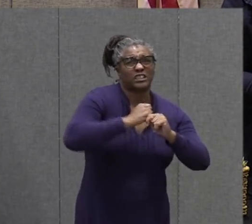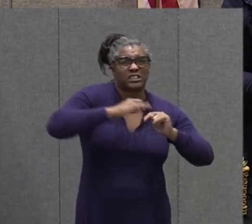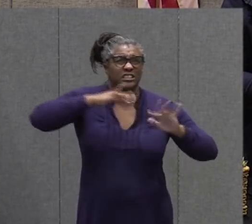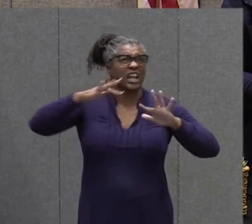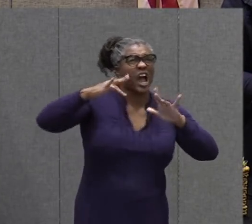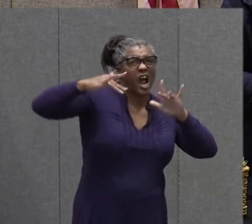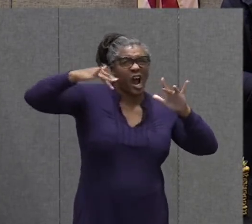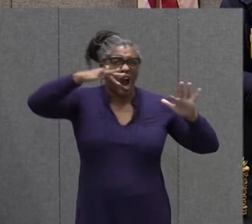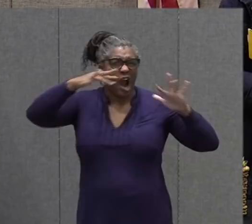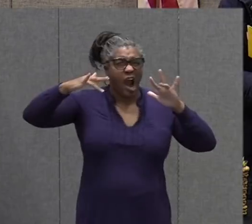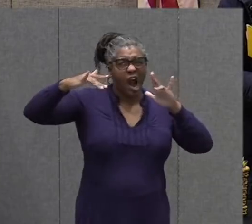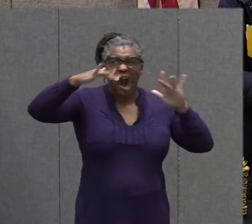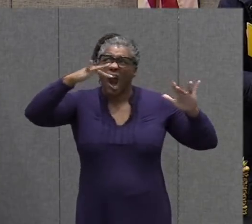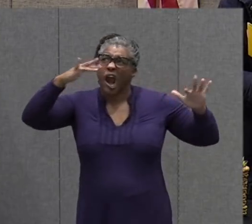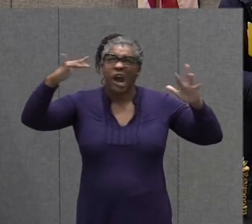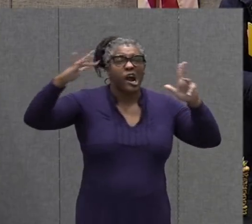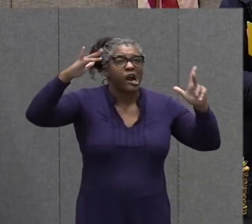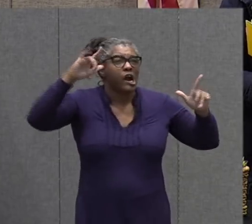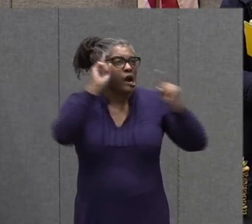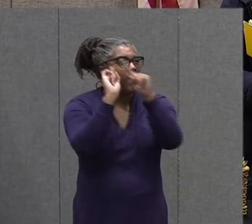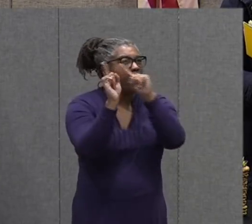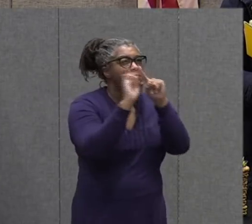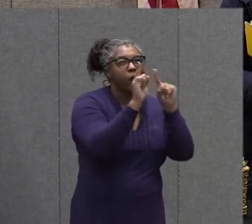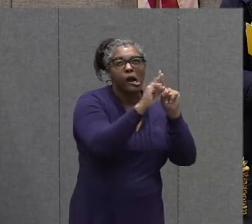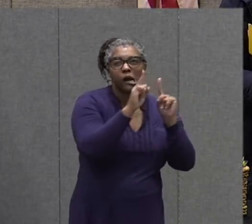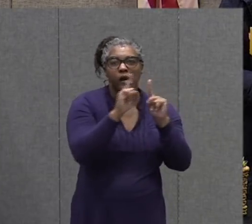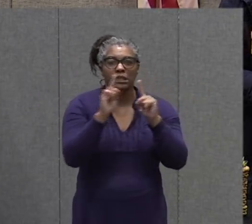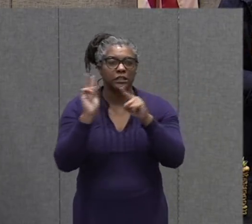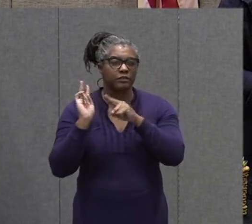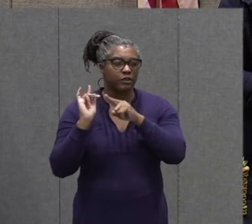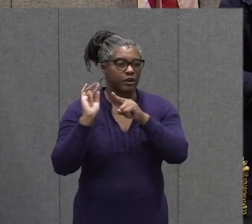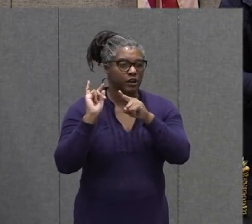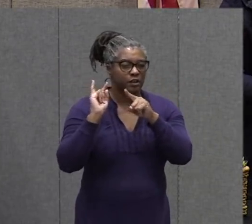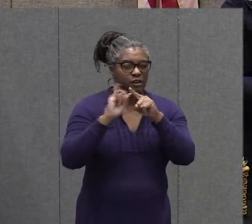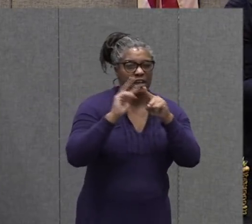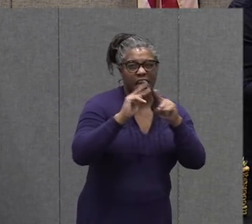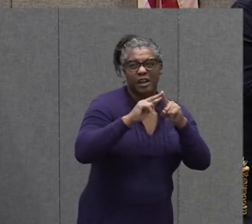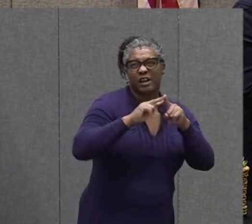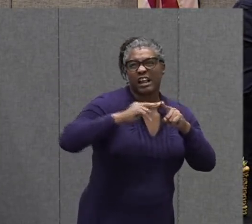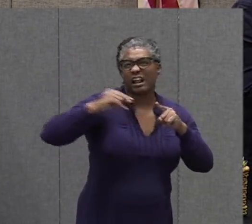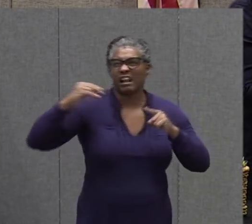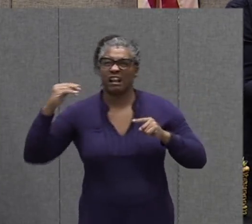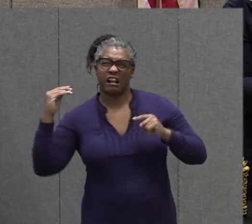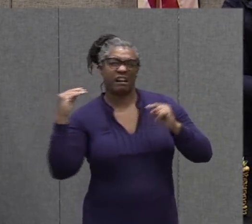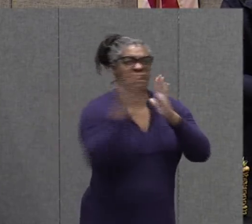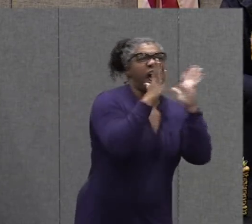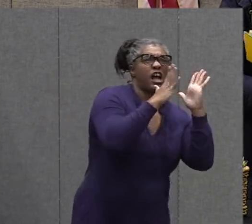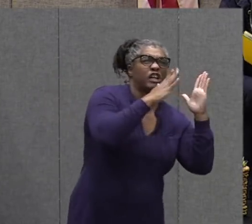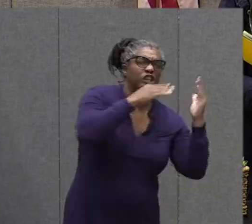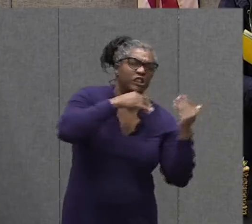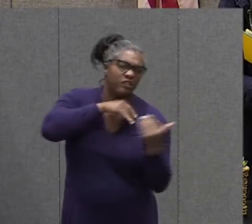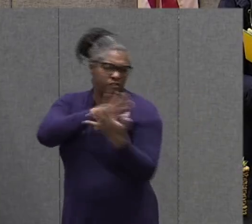vocabularies of clash, flash, screeching, hot metal language combinations,